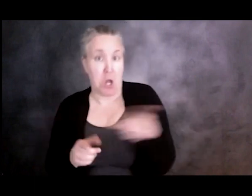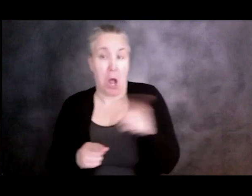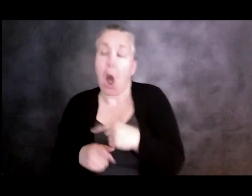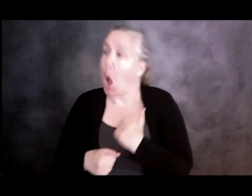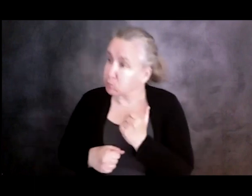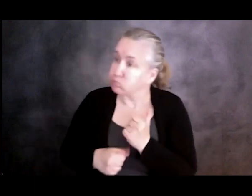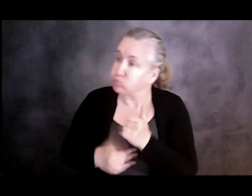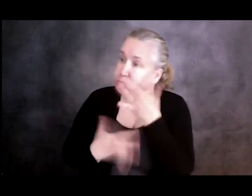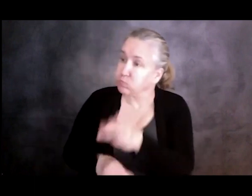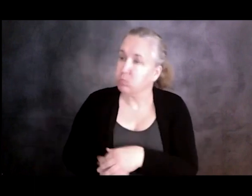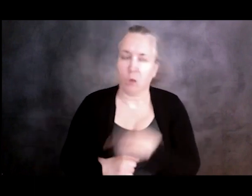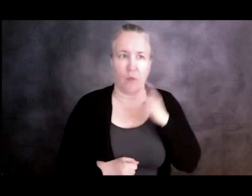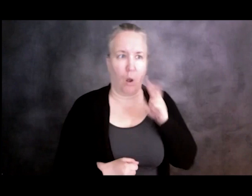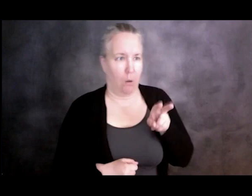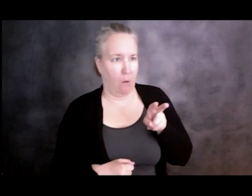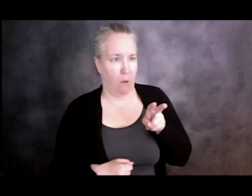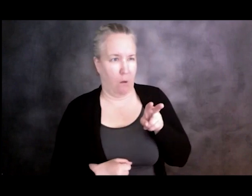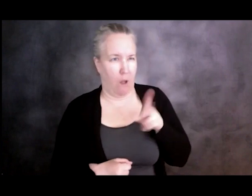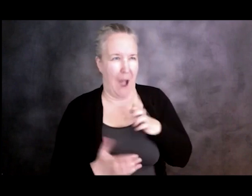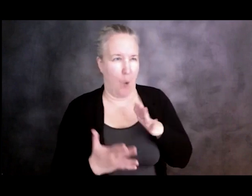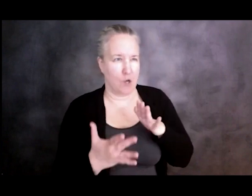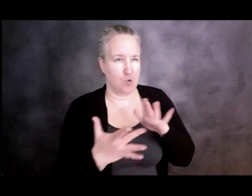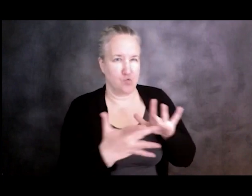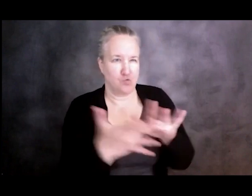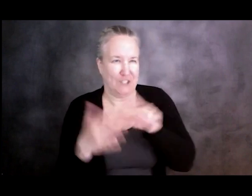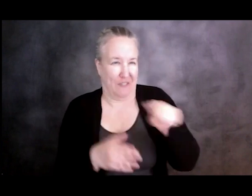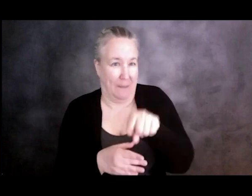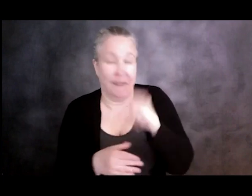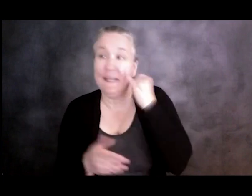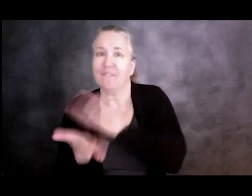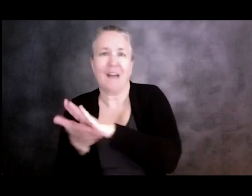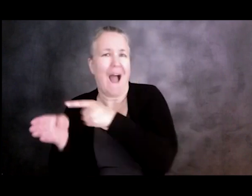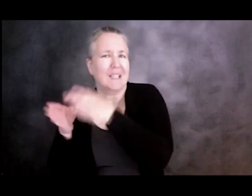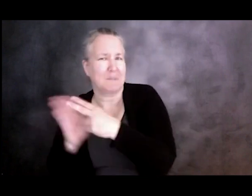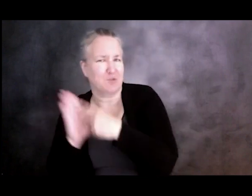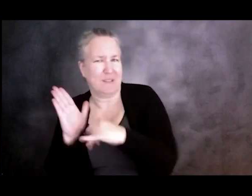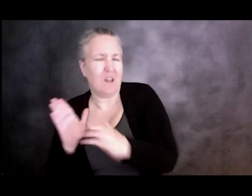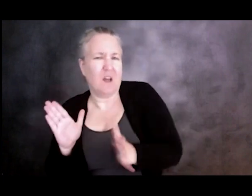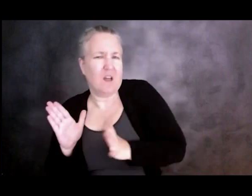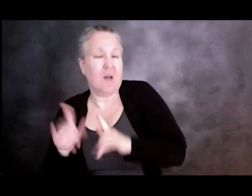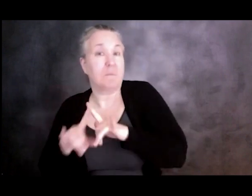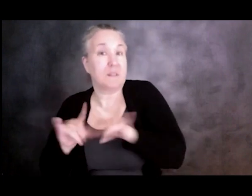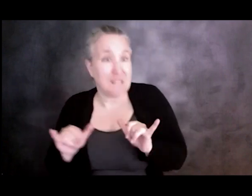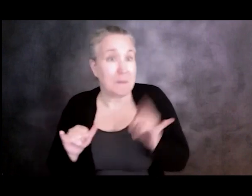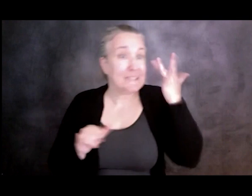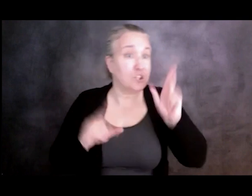And I thought, this is actually who I want to reach. I mean, it would be great if academics read this book, but I really also want to reach intelligent people who are not